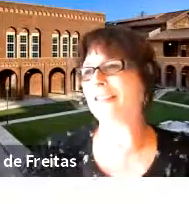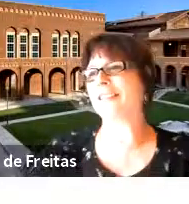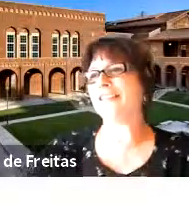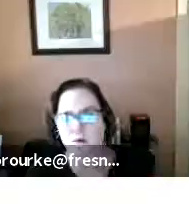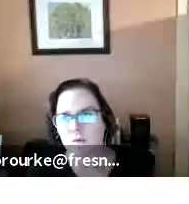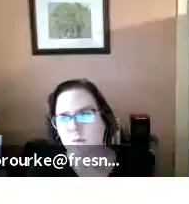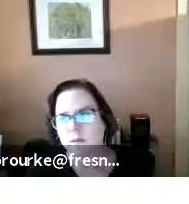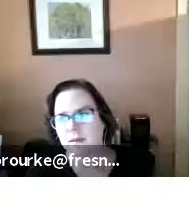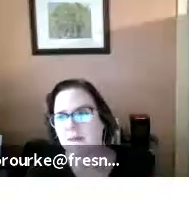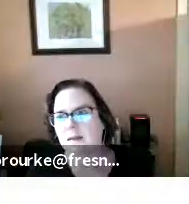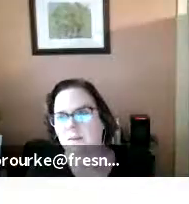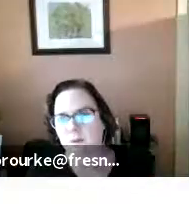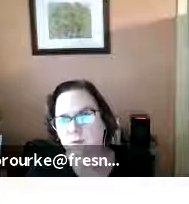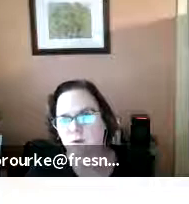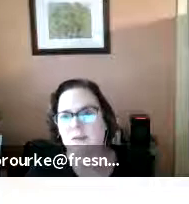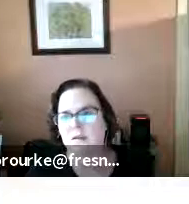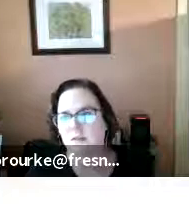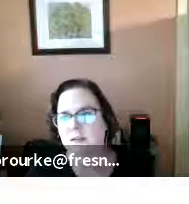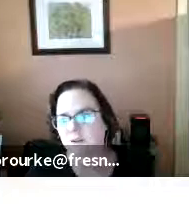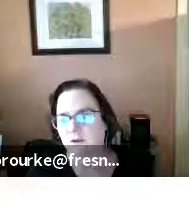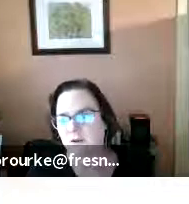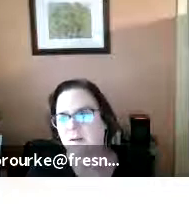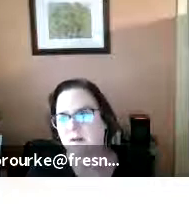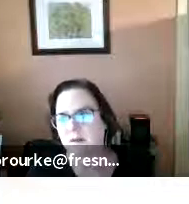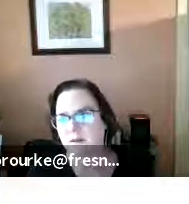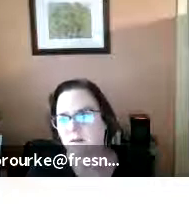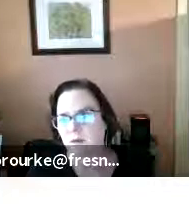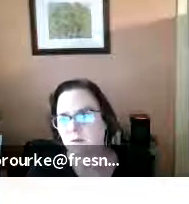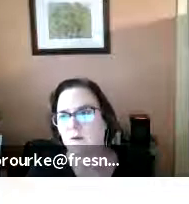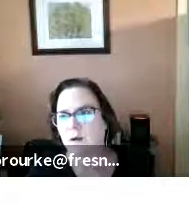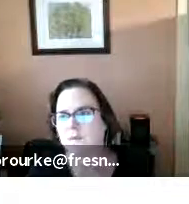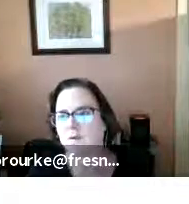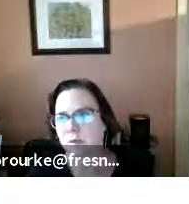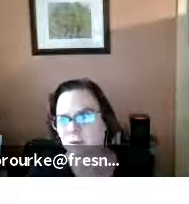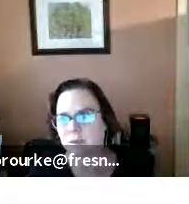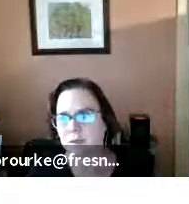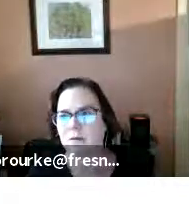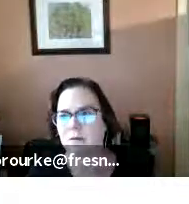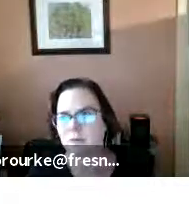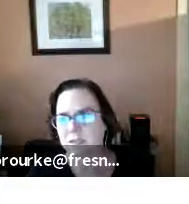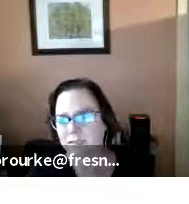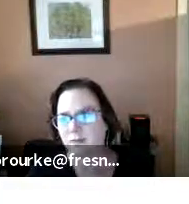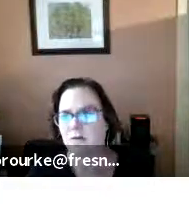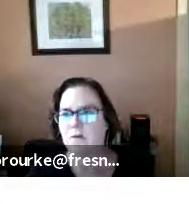Yeah, the goal will be then that we will transfer it into curriculum it so that you won't have to redo it them. So if it's here,